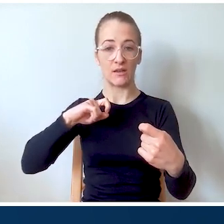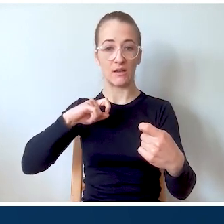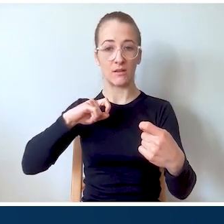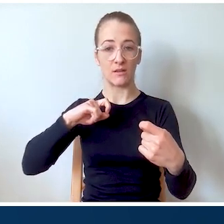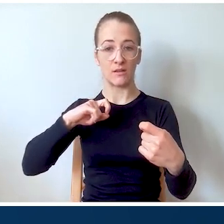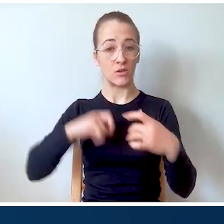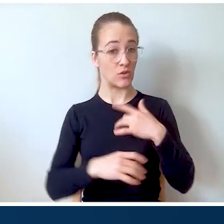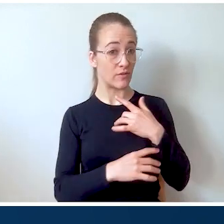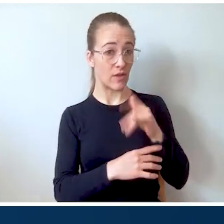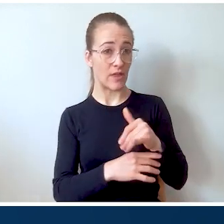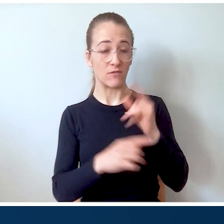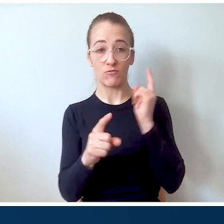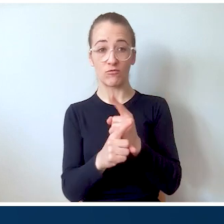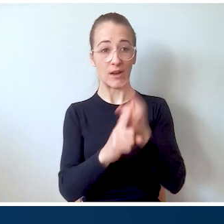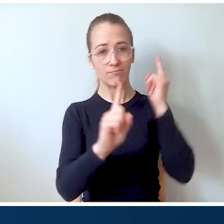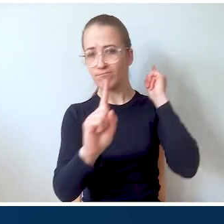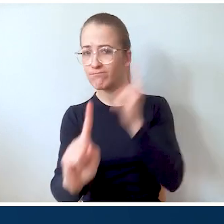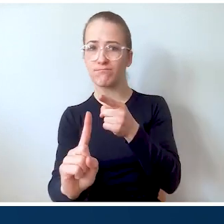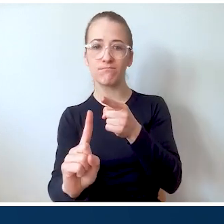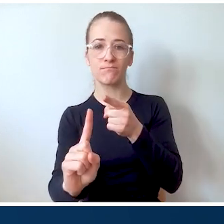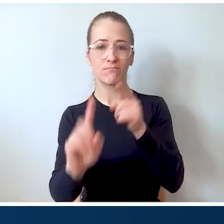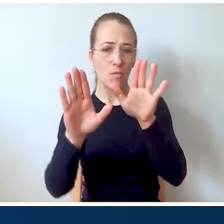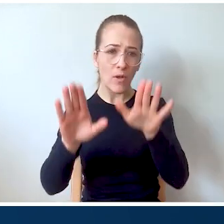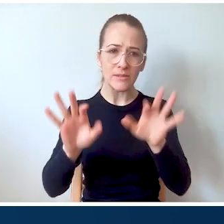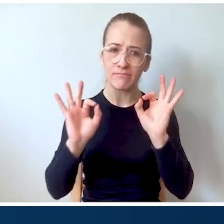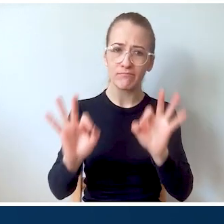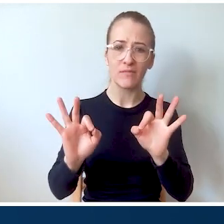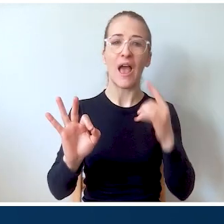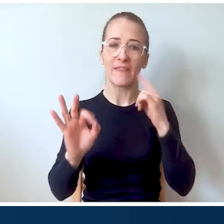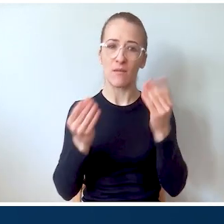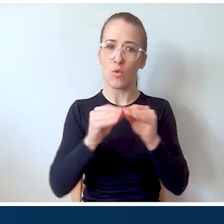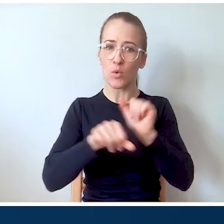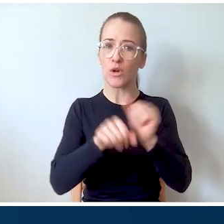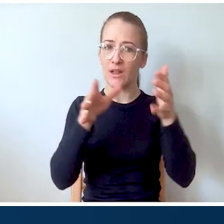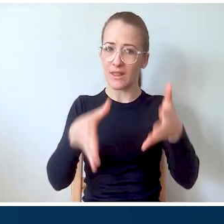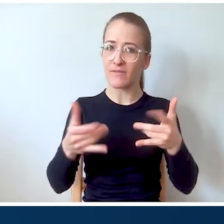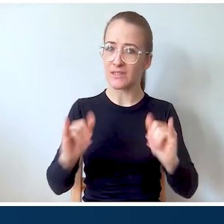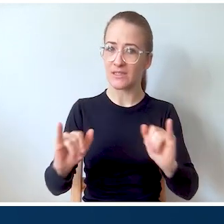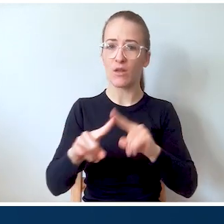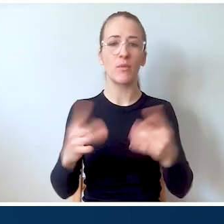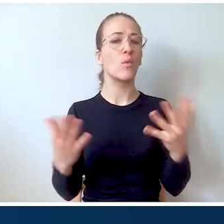Do you feel that it's going in the right direction? I think there's a lot more work to be done, but what is your feeling on that?